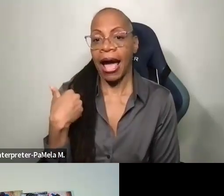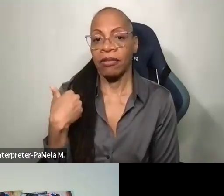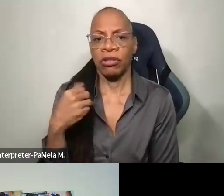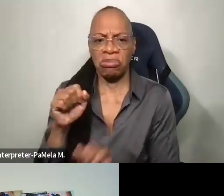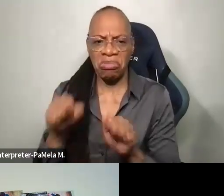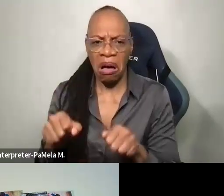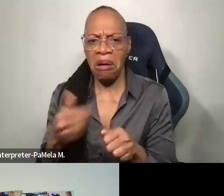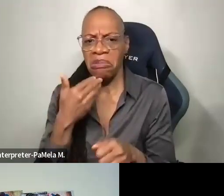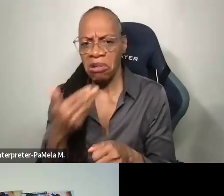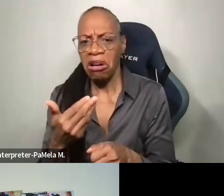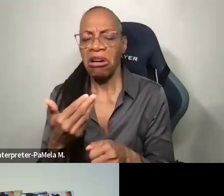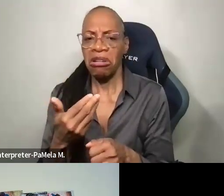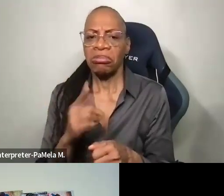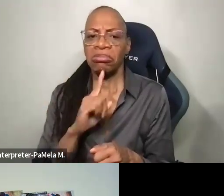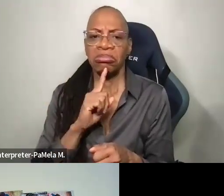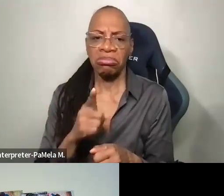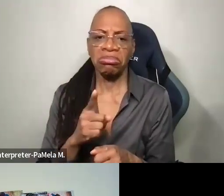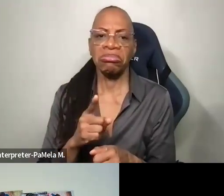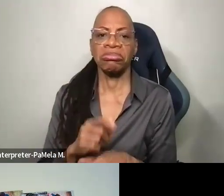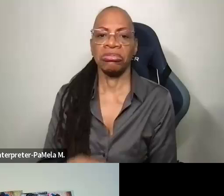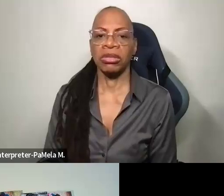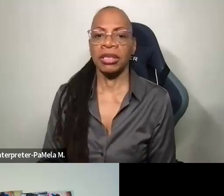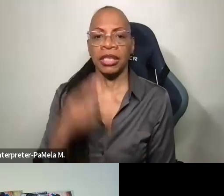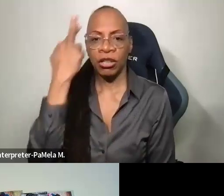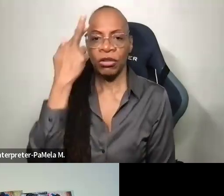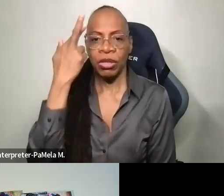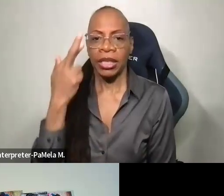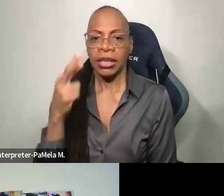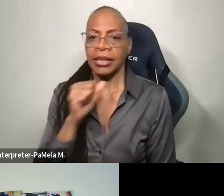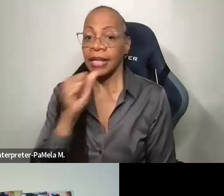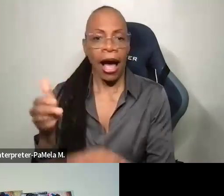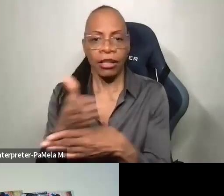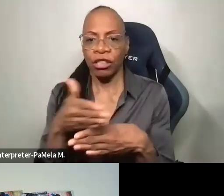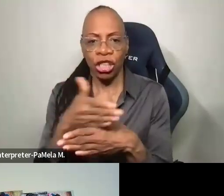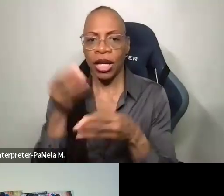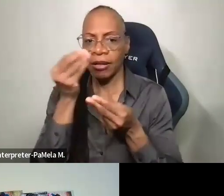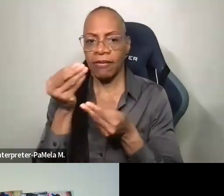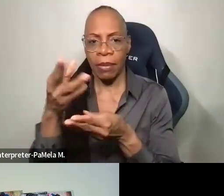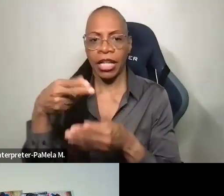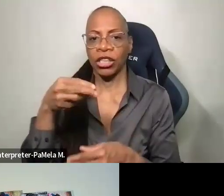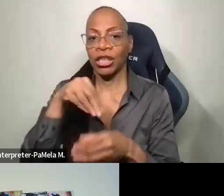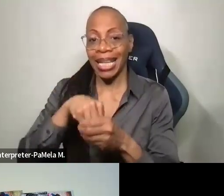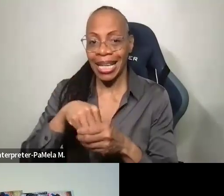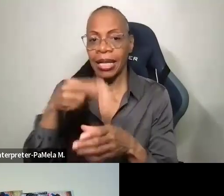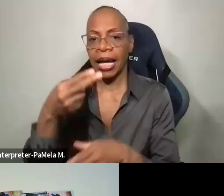Great. Thanks for adding clarification to that one. All right, we have a question kind of going back